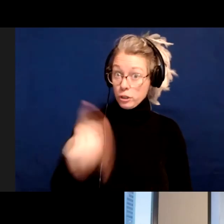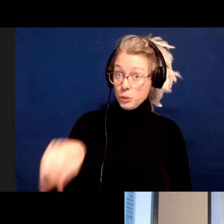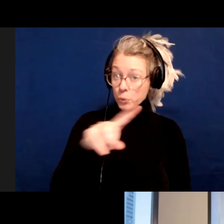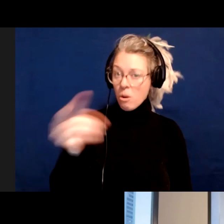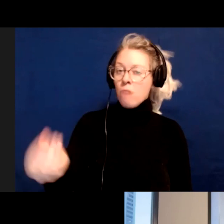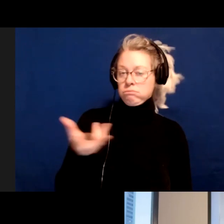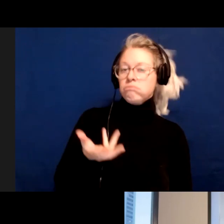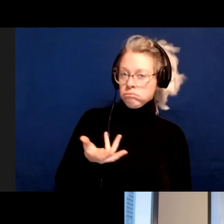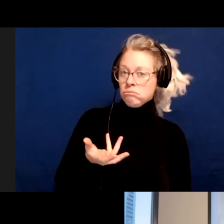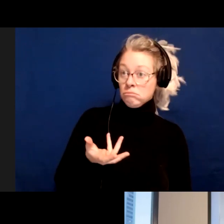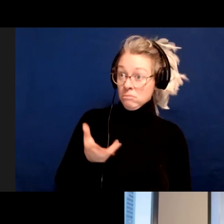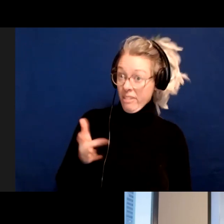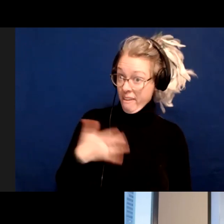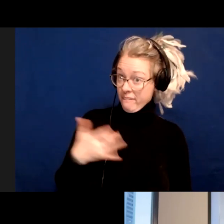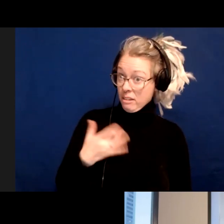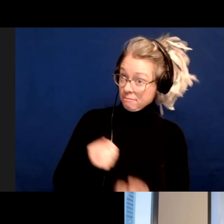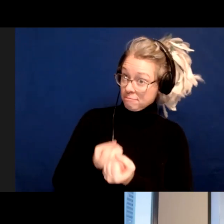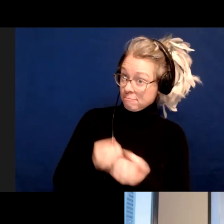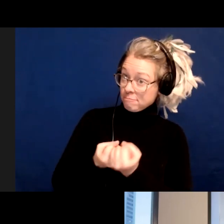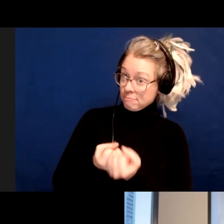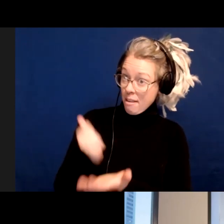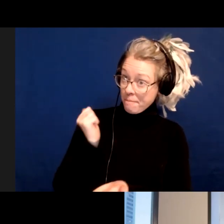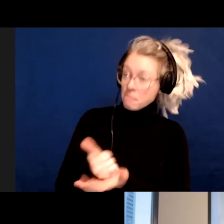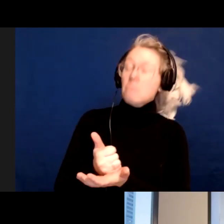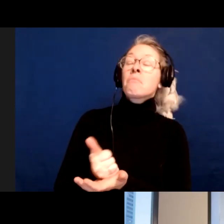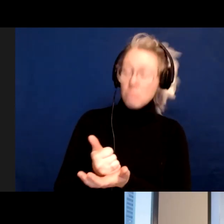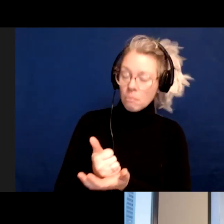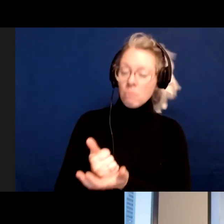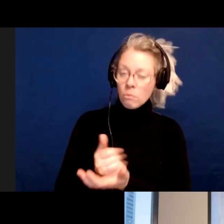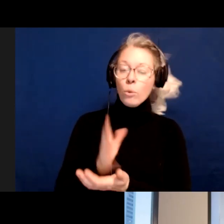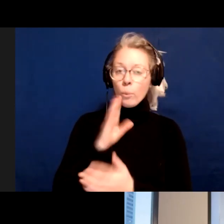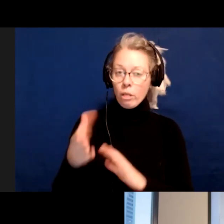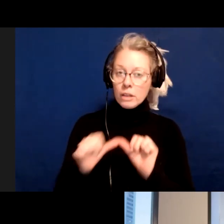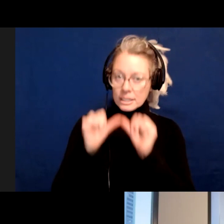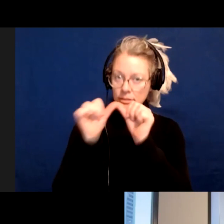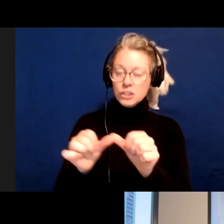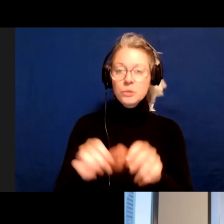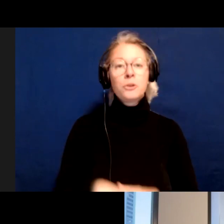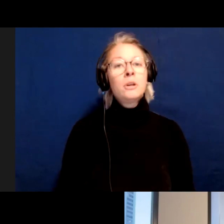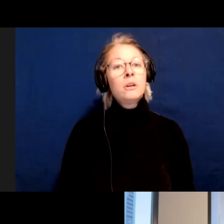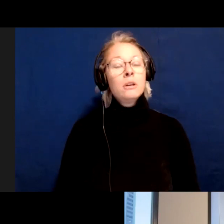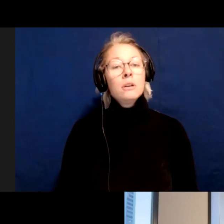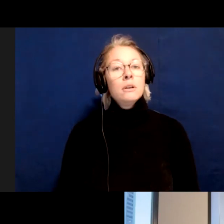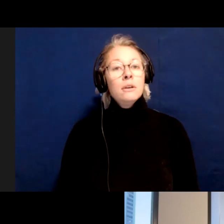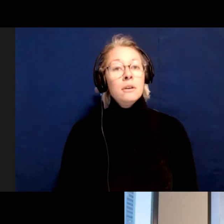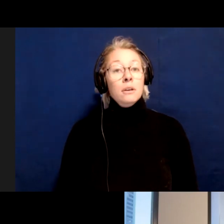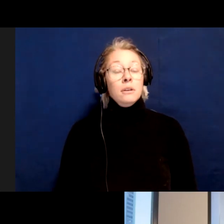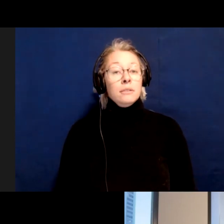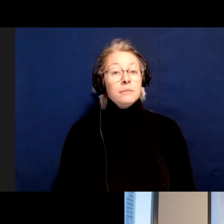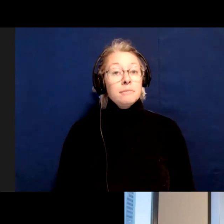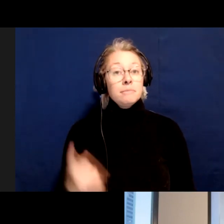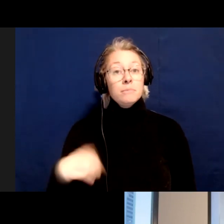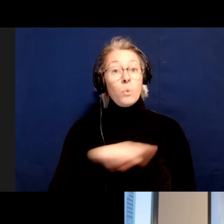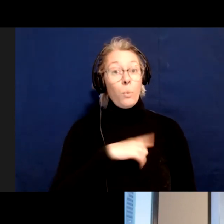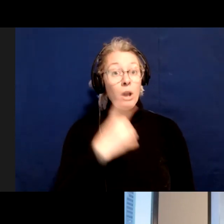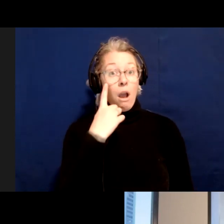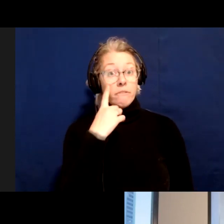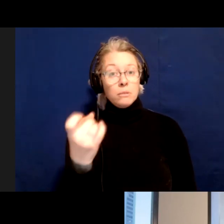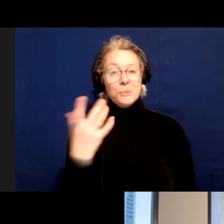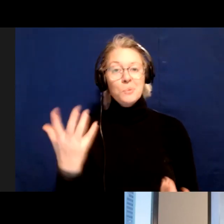and meaningful. What I think we did discover from that is you learn much more about the